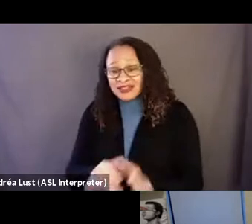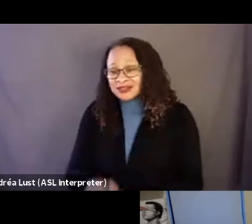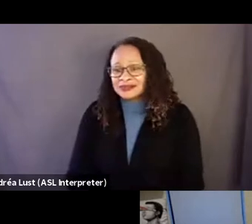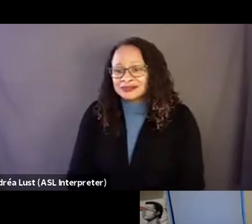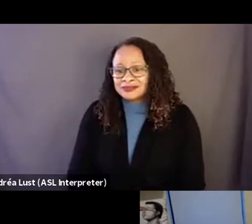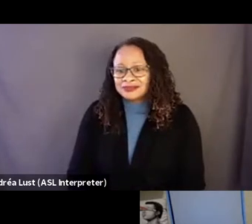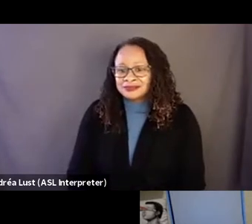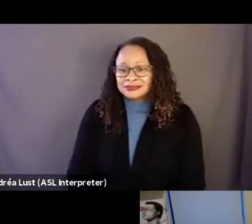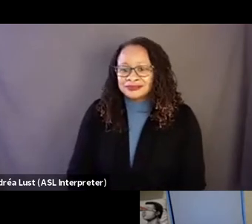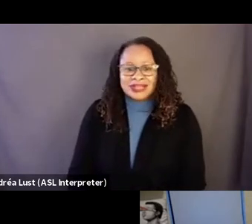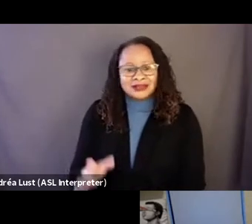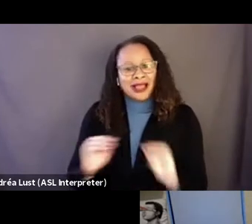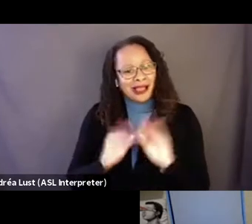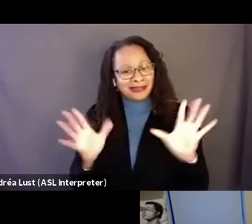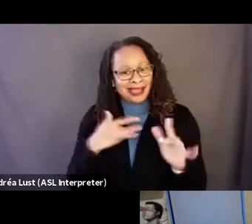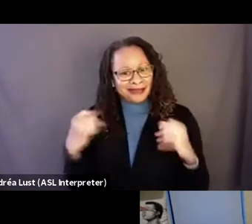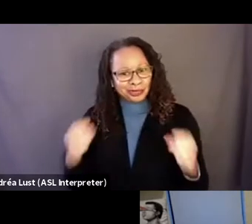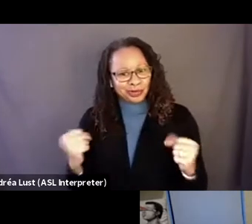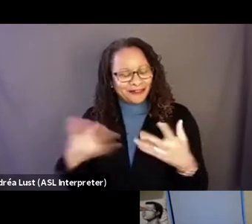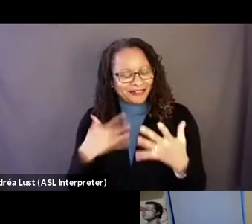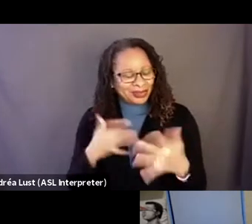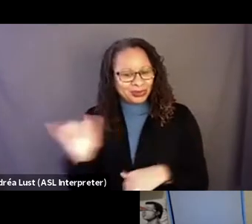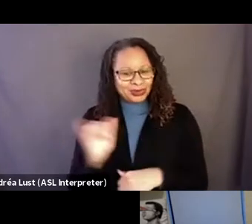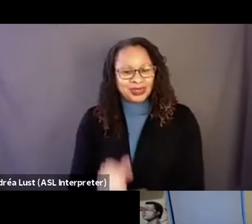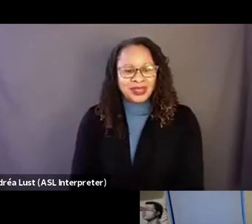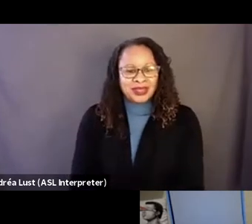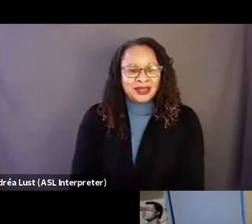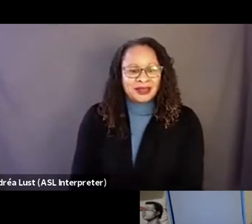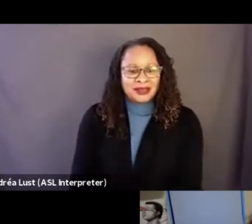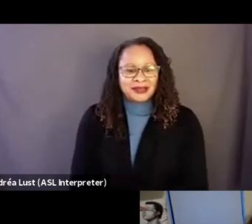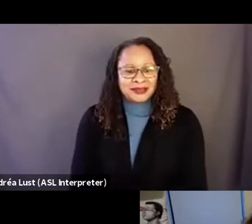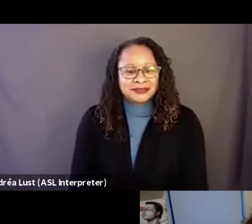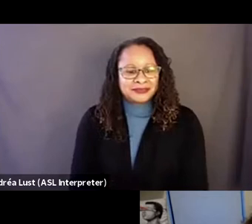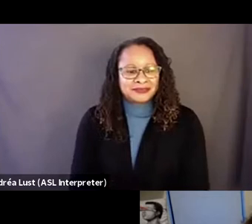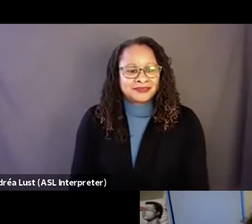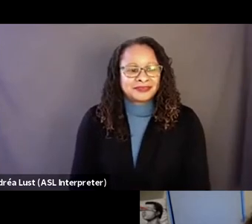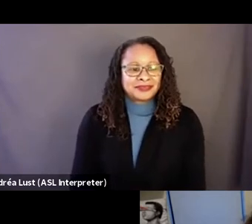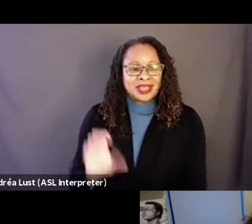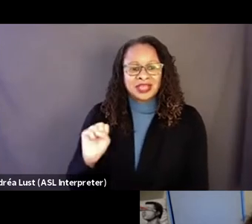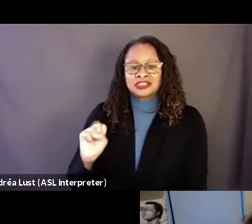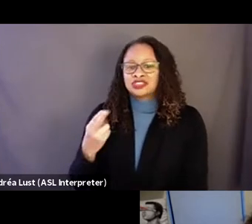Obviously, I have strong feelings too. Even with that, you brought up the members of Congress